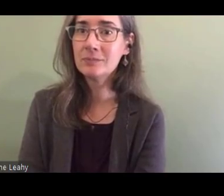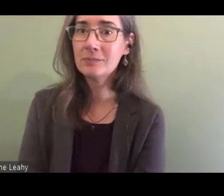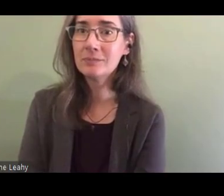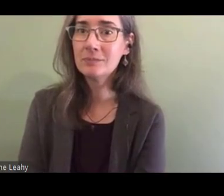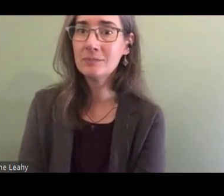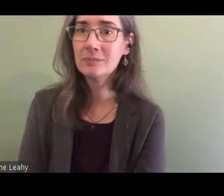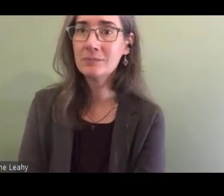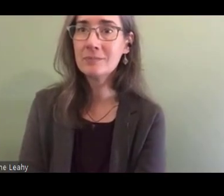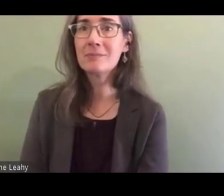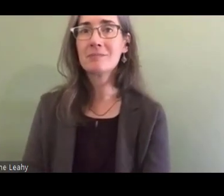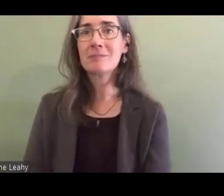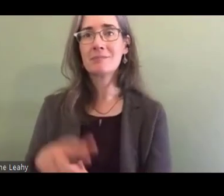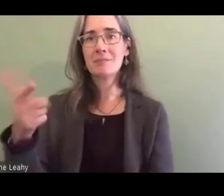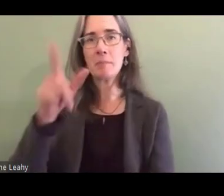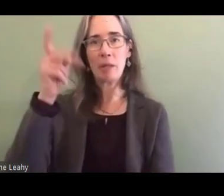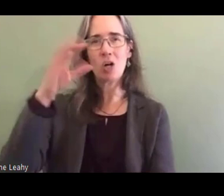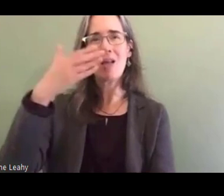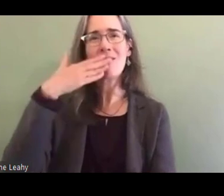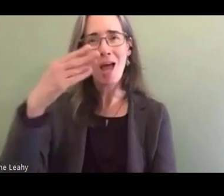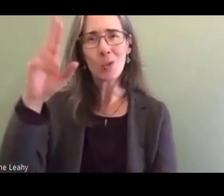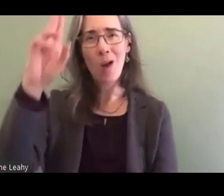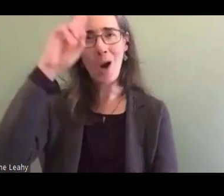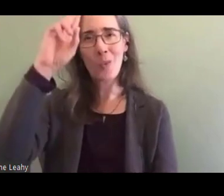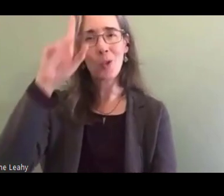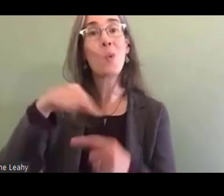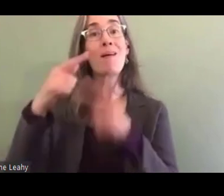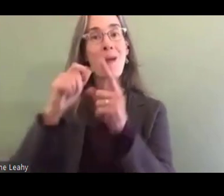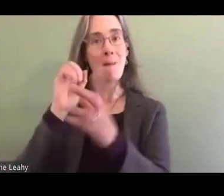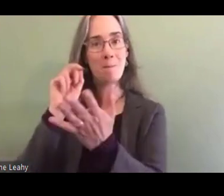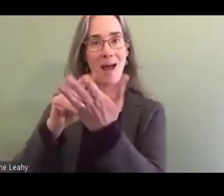Peter Blanck, BBI-Syracuse University: Thank you Howard. We will come back to that.